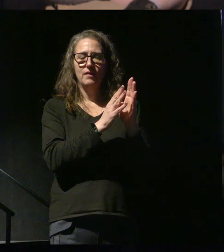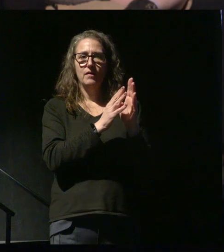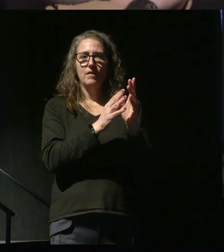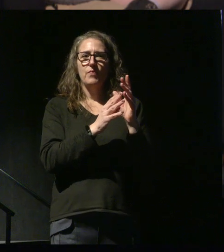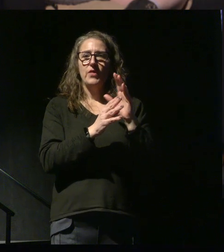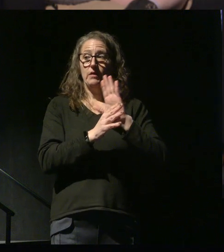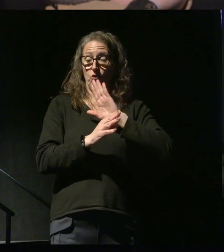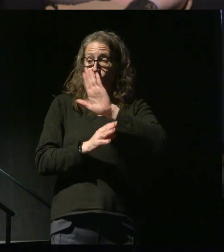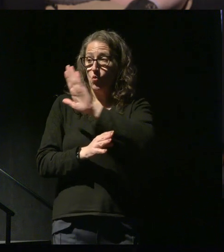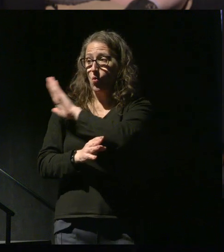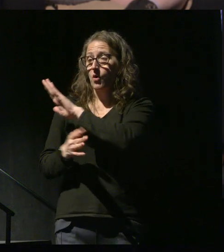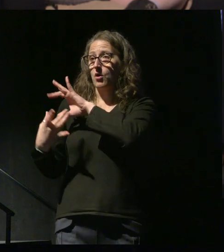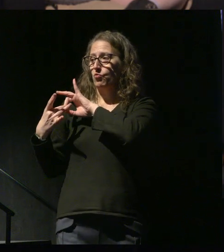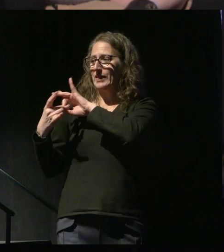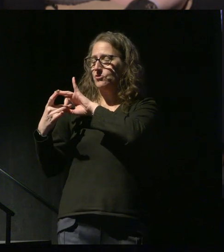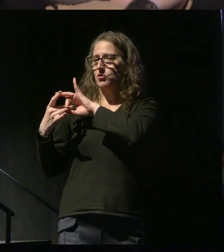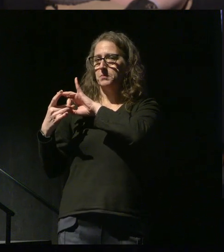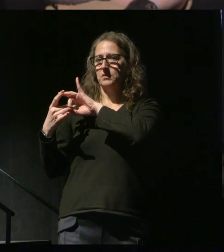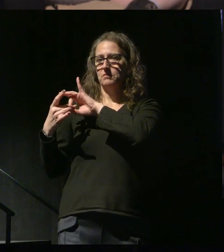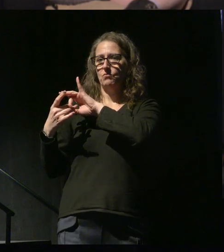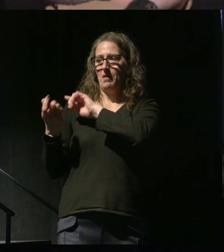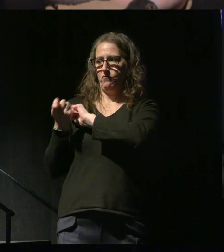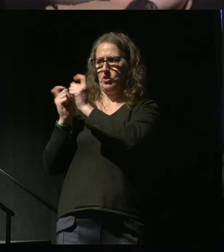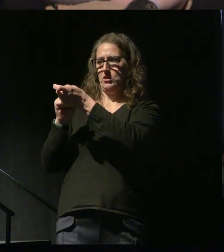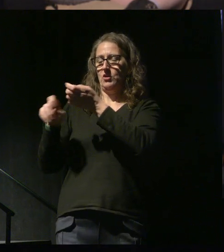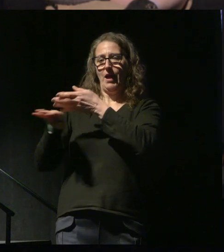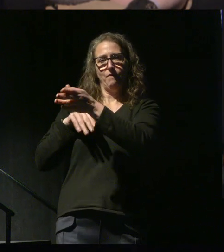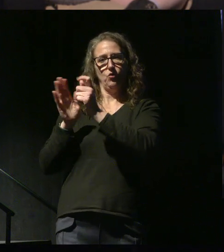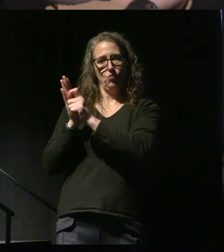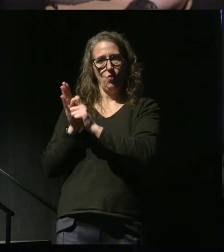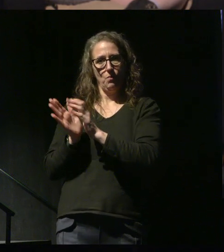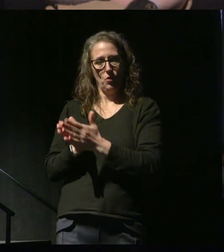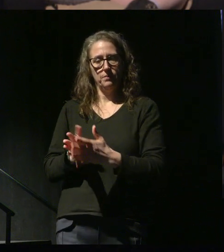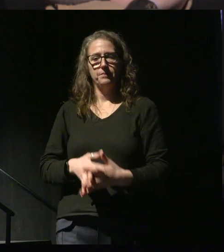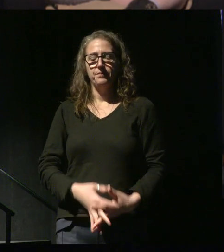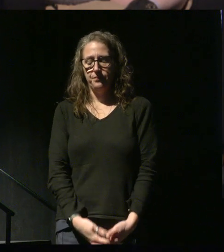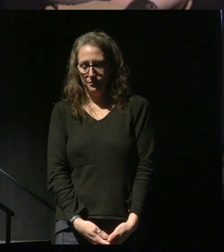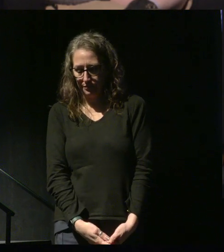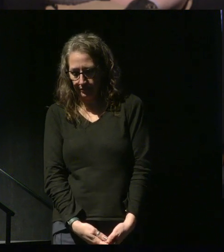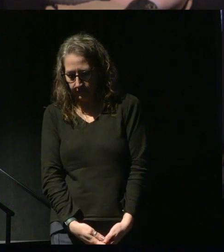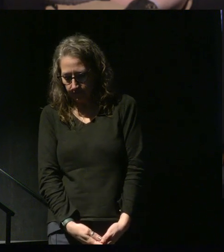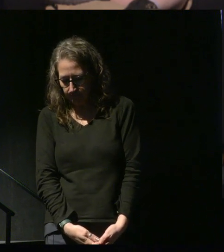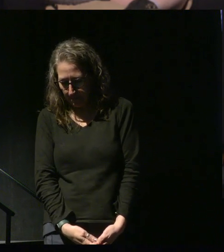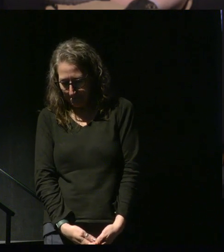as a result of you writing these works. Mm. I was particularly curious about that for Ferris,